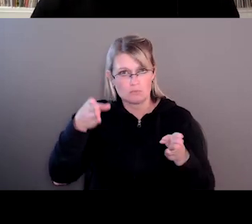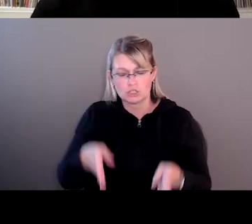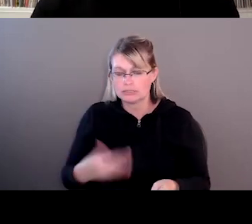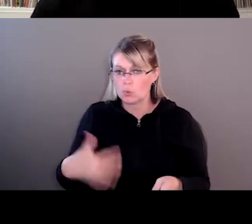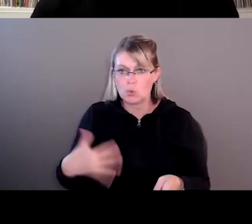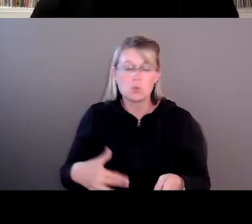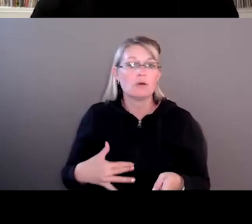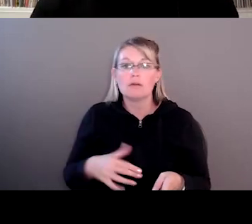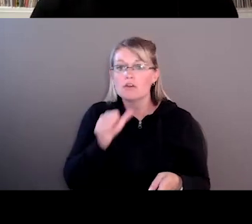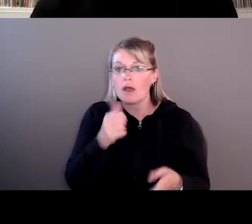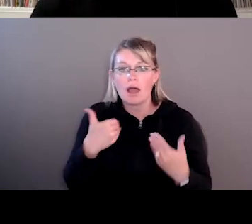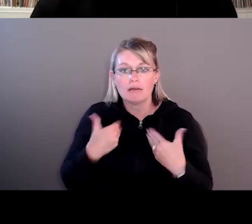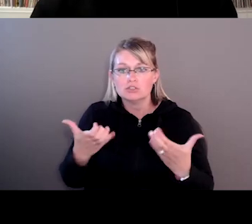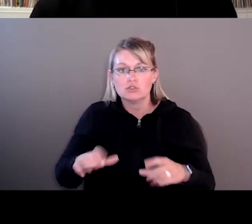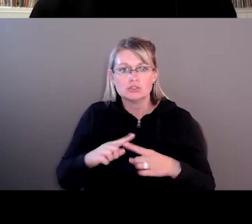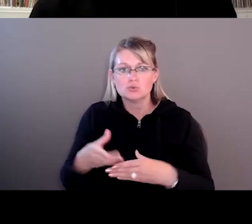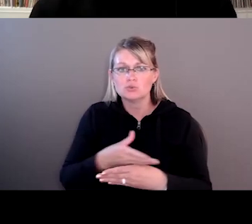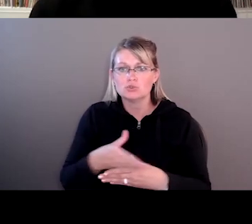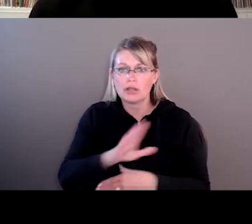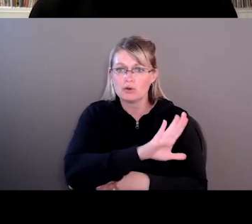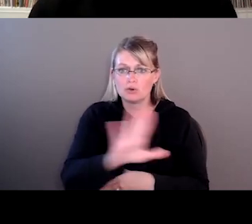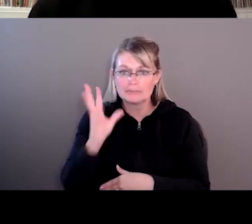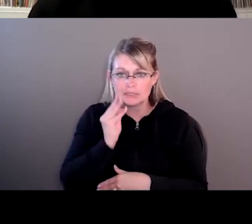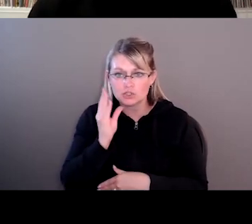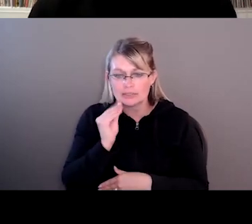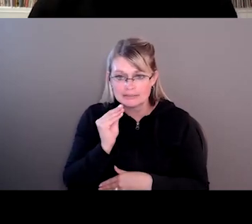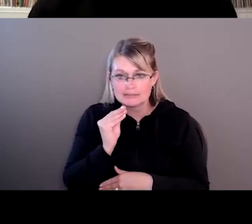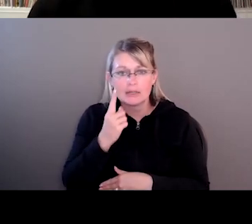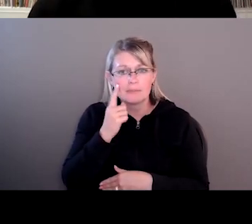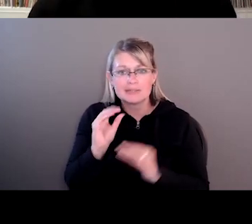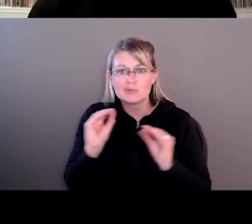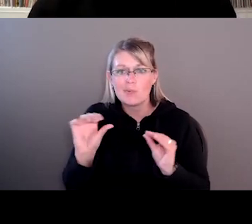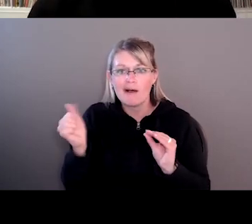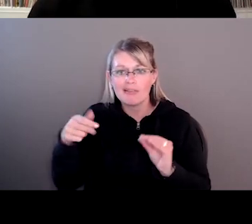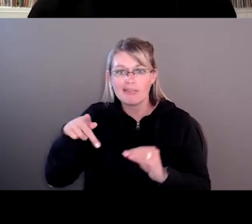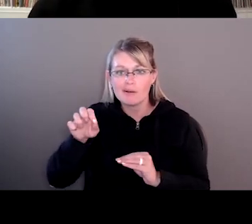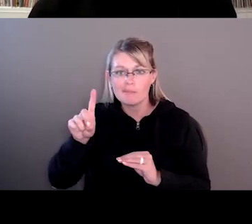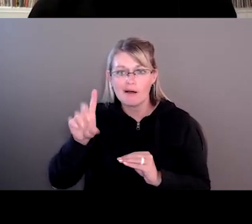did not have a chance to share her experience because no other podcast or thought about making